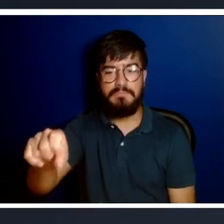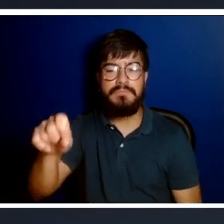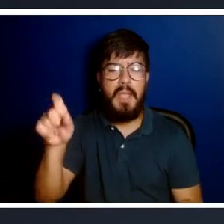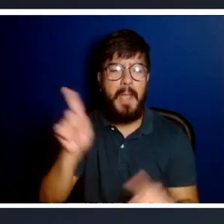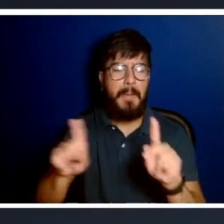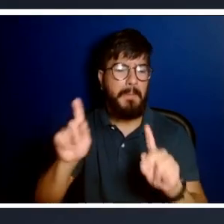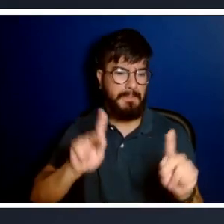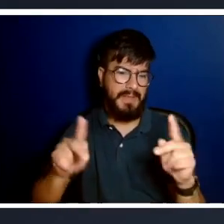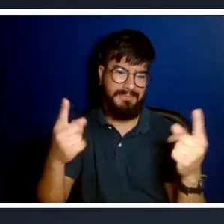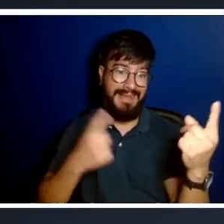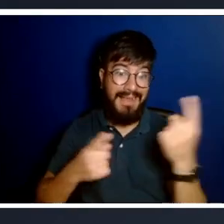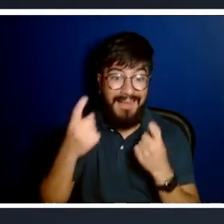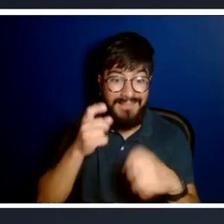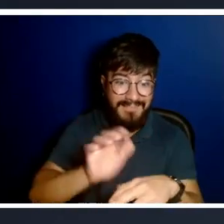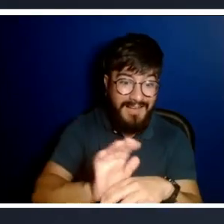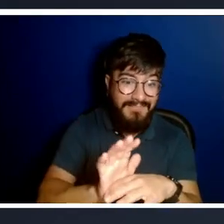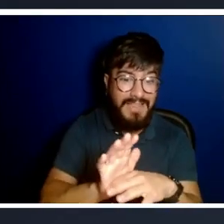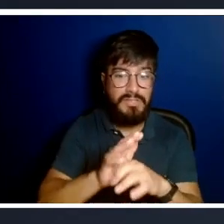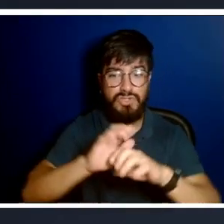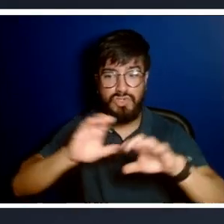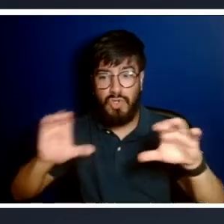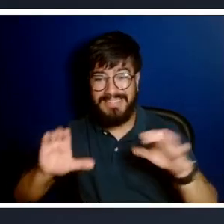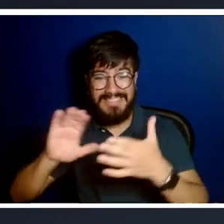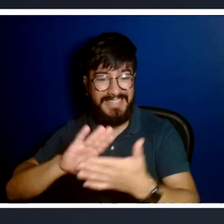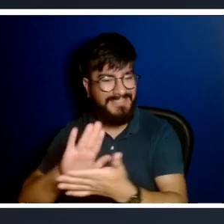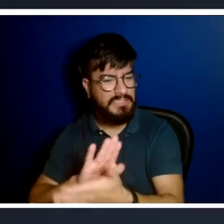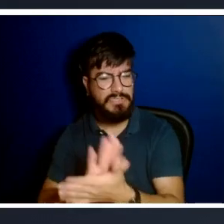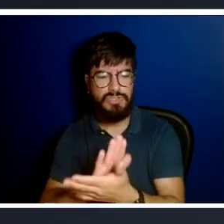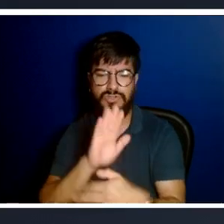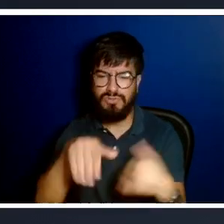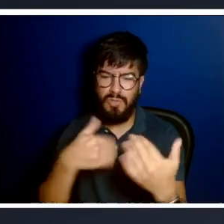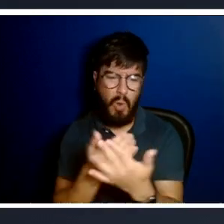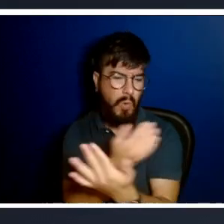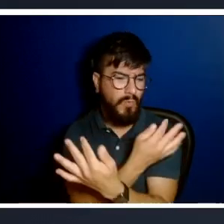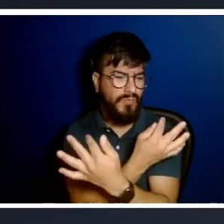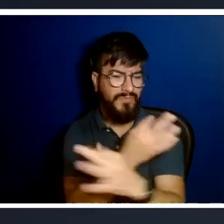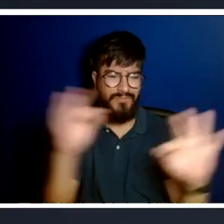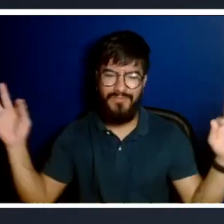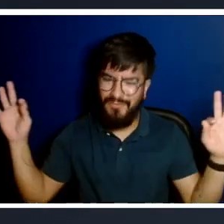videos and activity sheets are all completely free. So, share with your teacher friends,